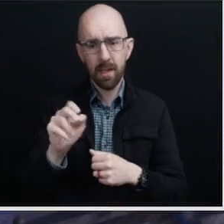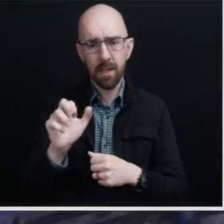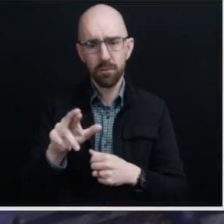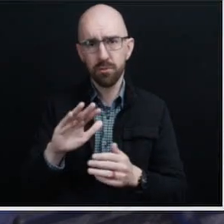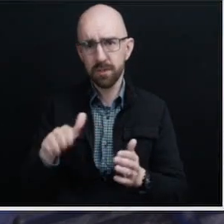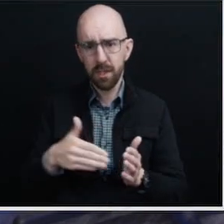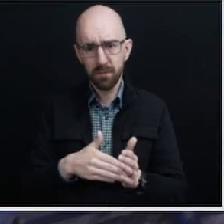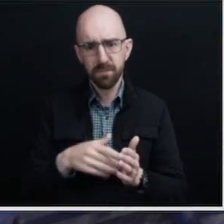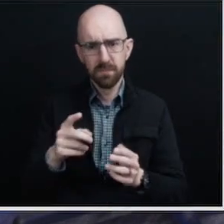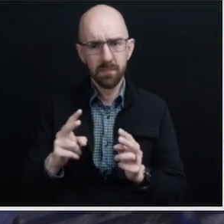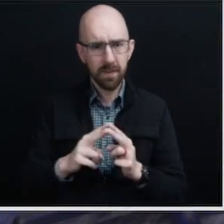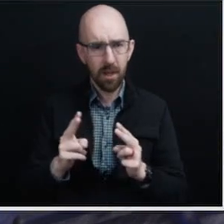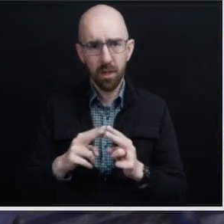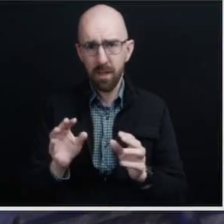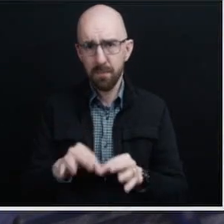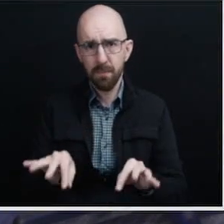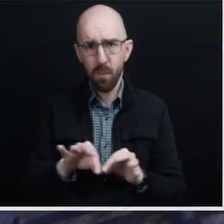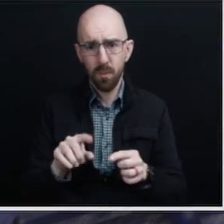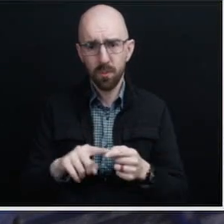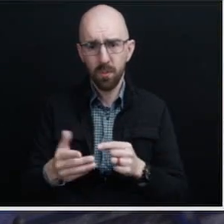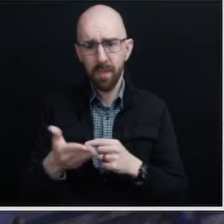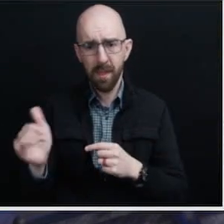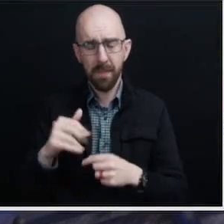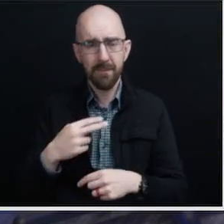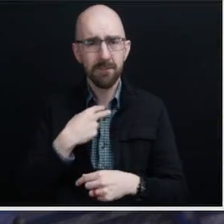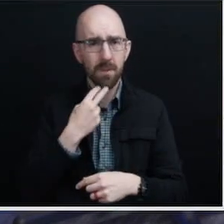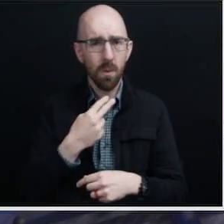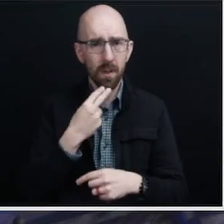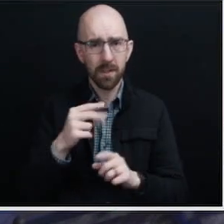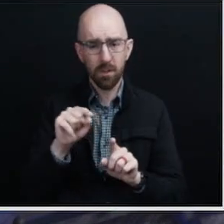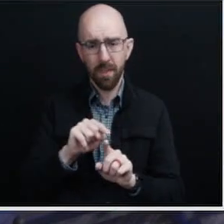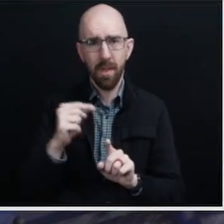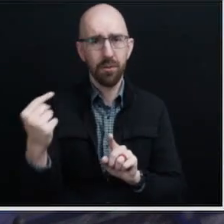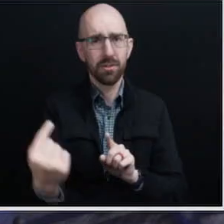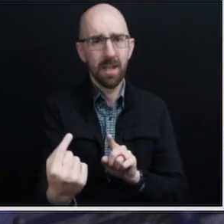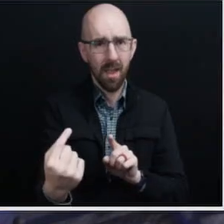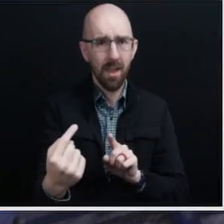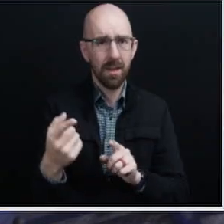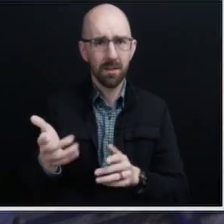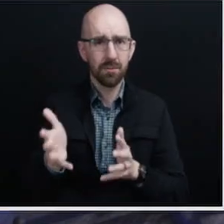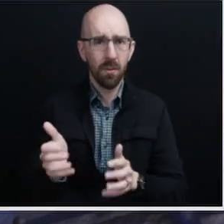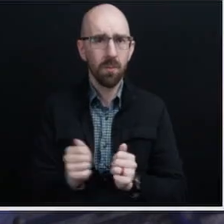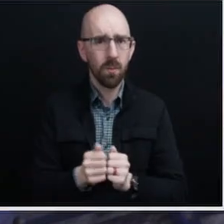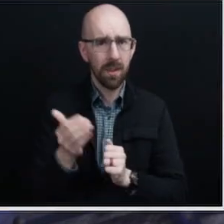very important to them. That voice on the other line is a a very important person. you you leave